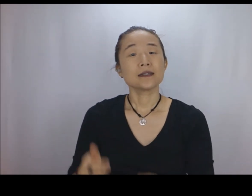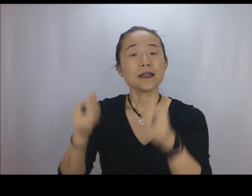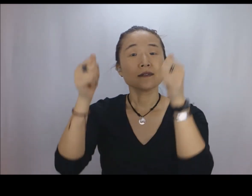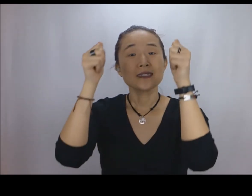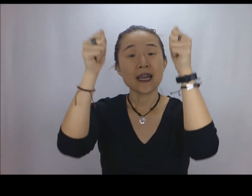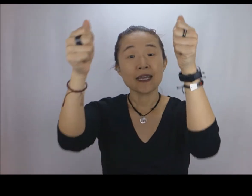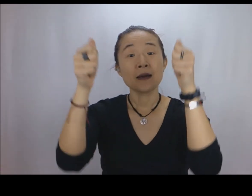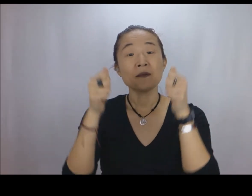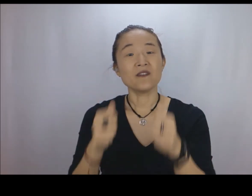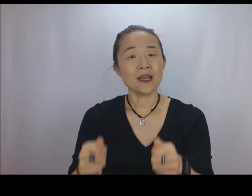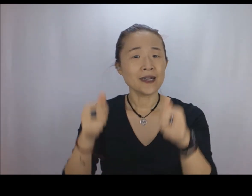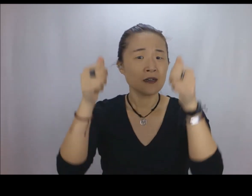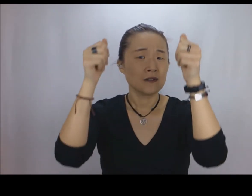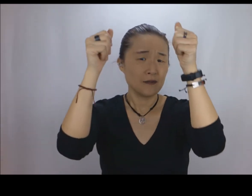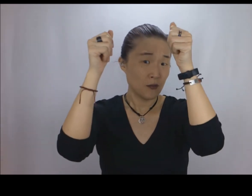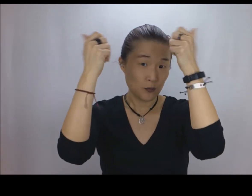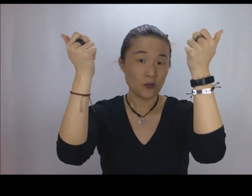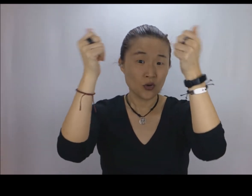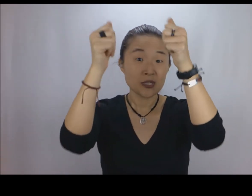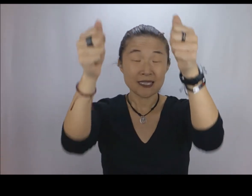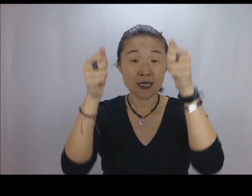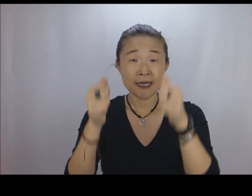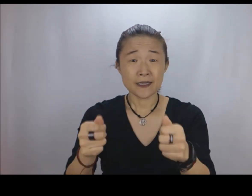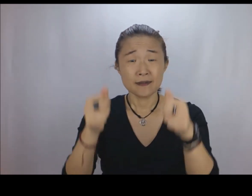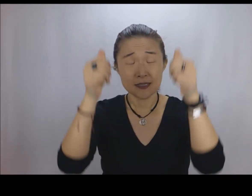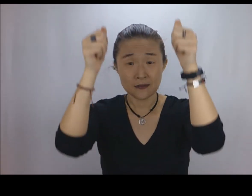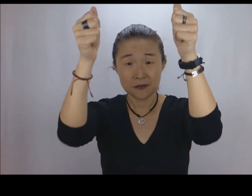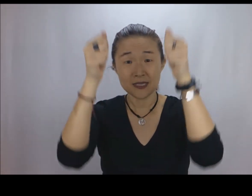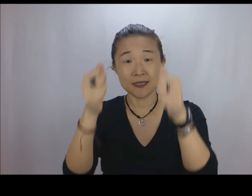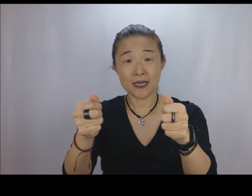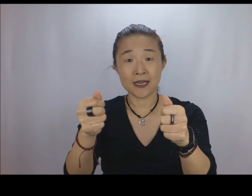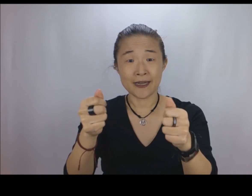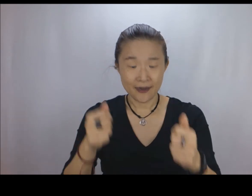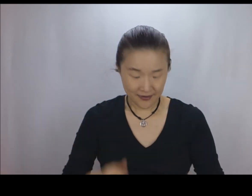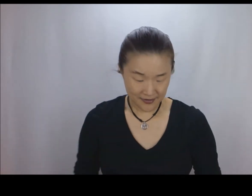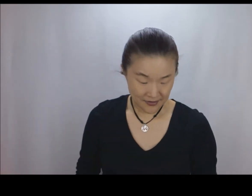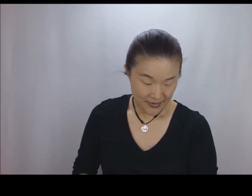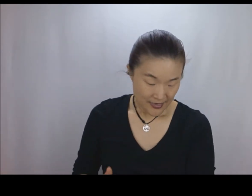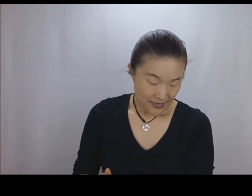So it's like you're tacking up a flyer or sign, so sign.